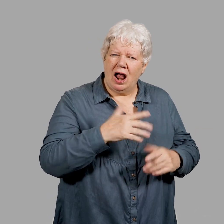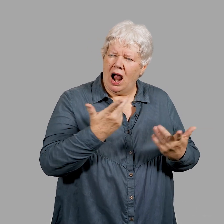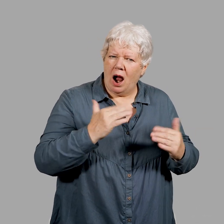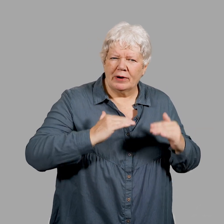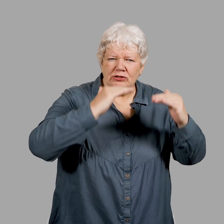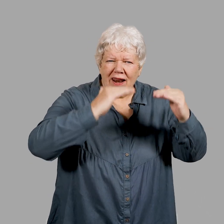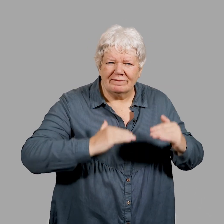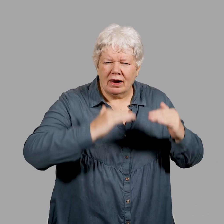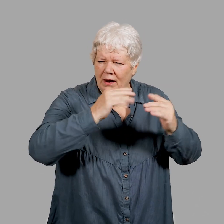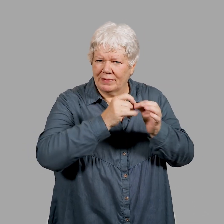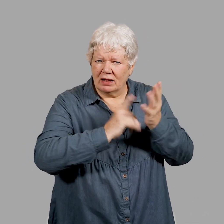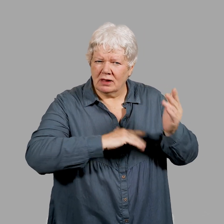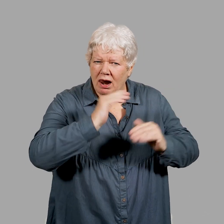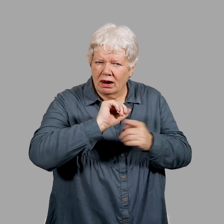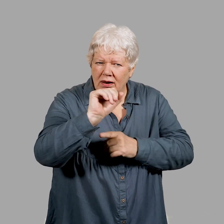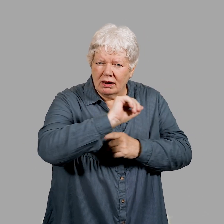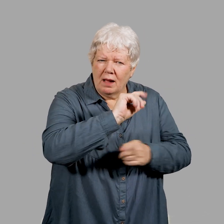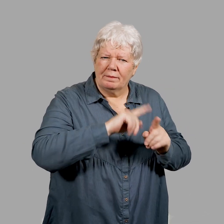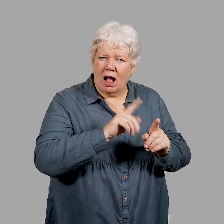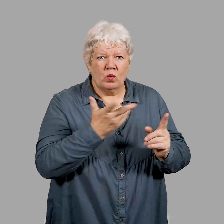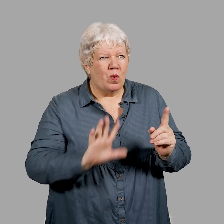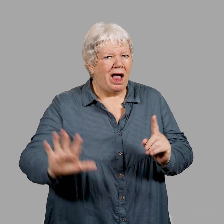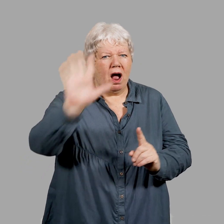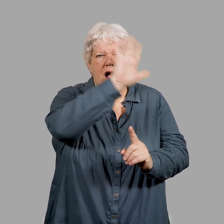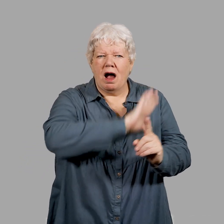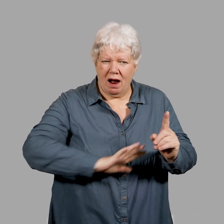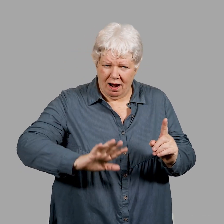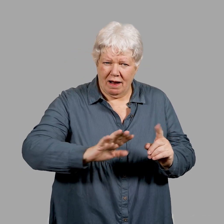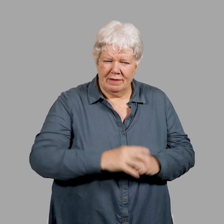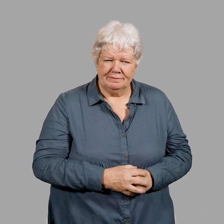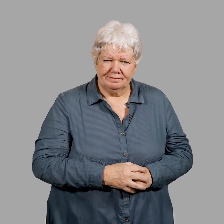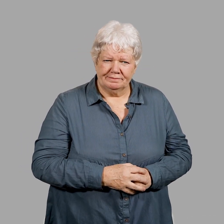levels of BSL use, and geographical spread.